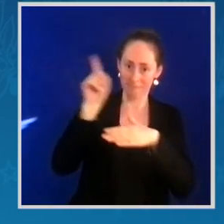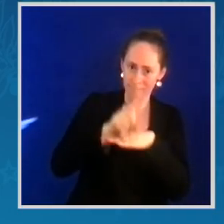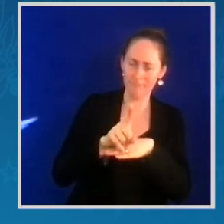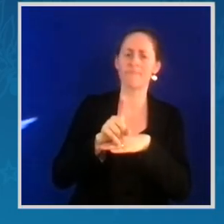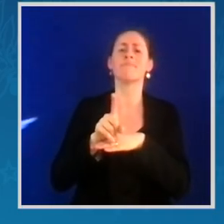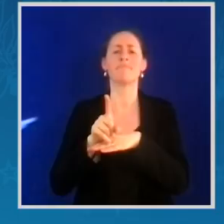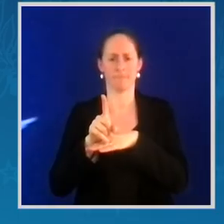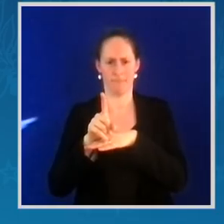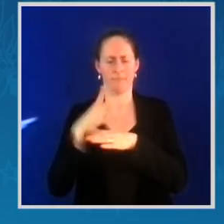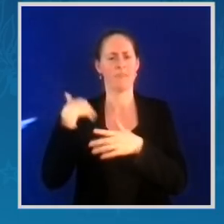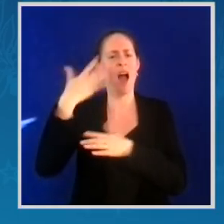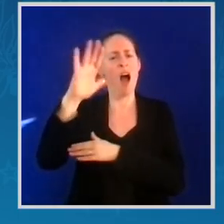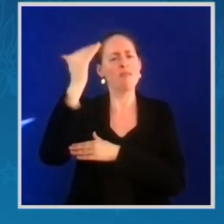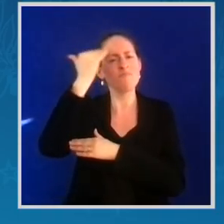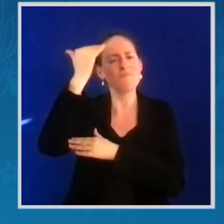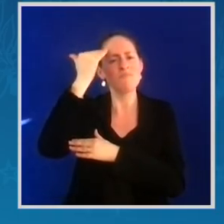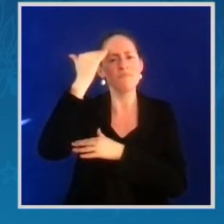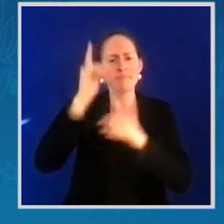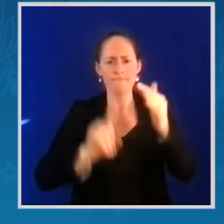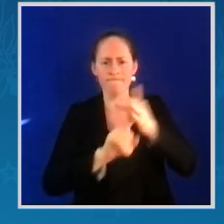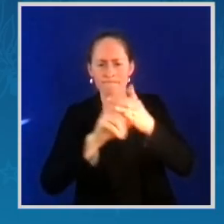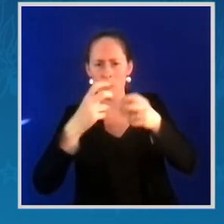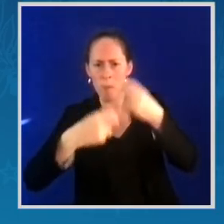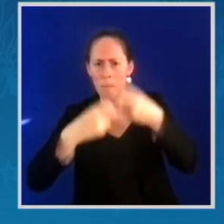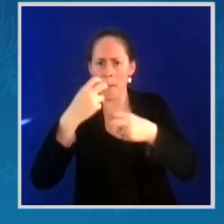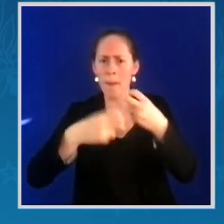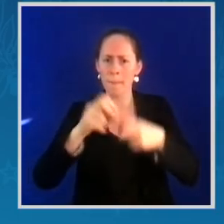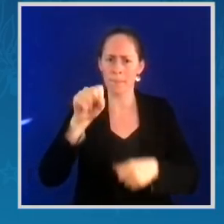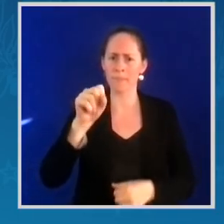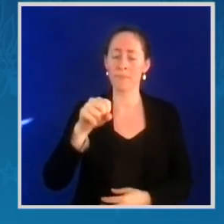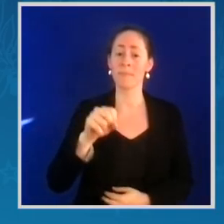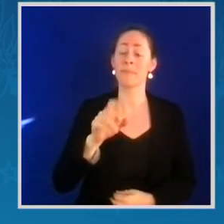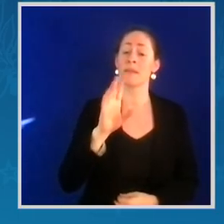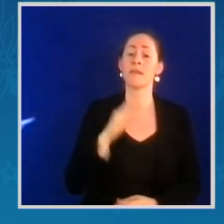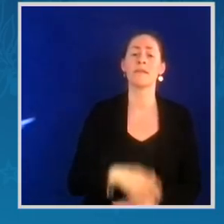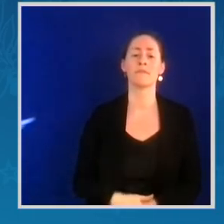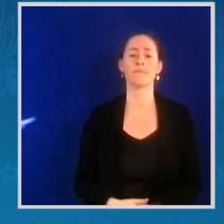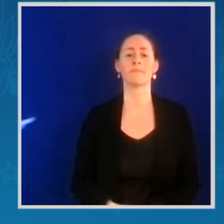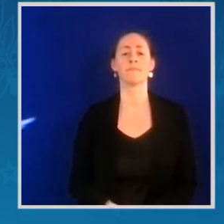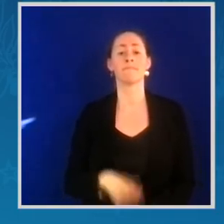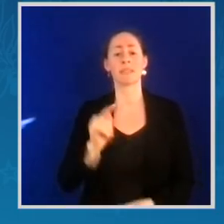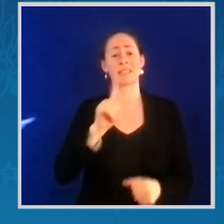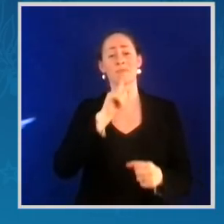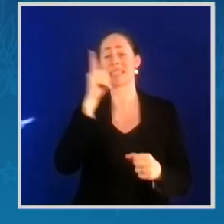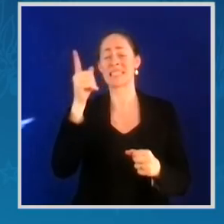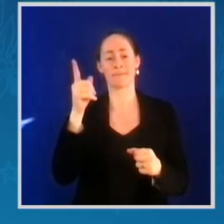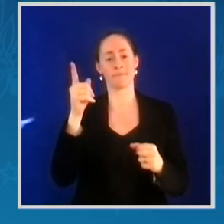But the reality of it is that we need to prioritize what's happening at the border